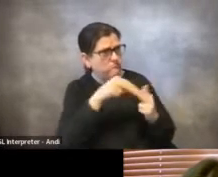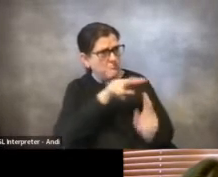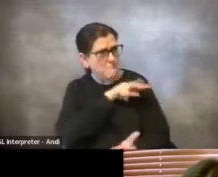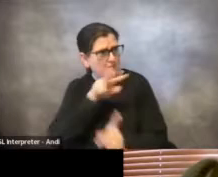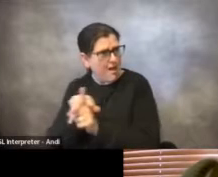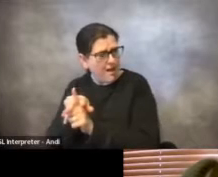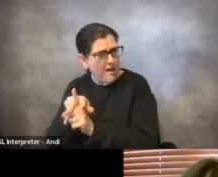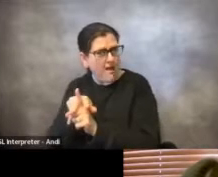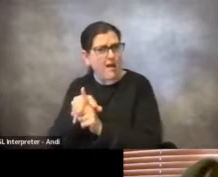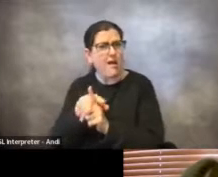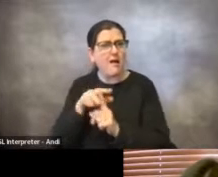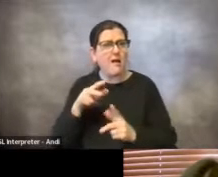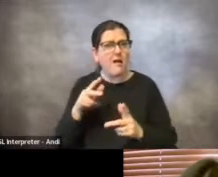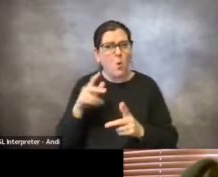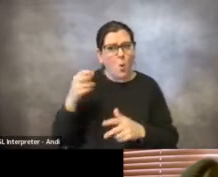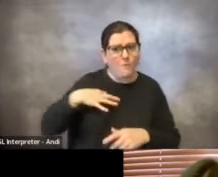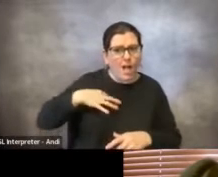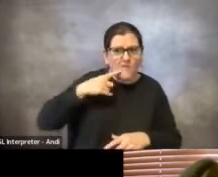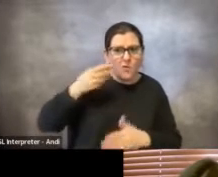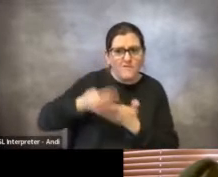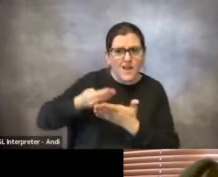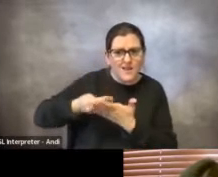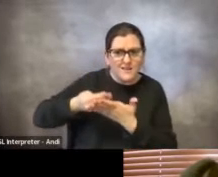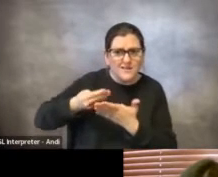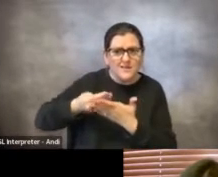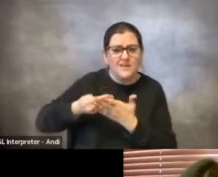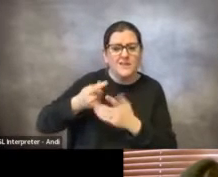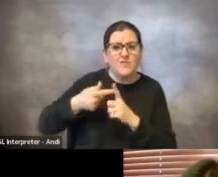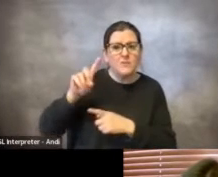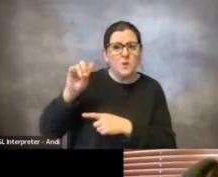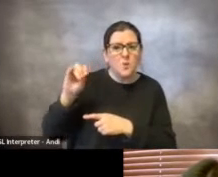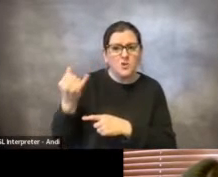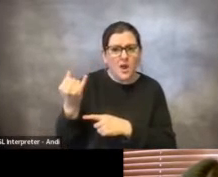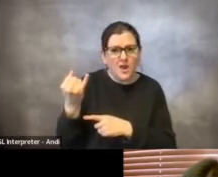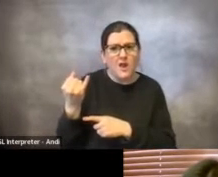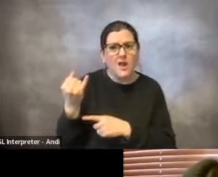the other funding available from the Department of Justice that is focused on brain injury.